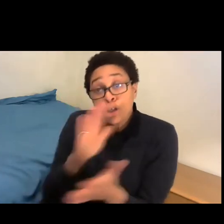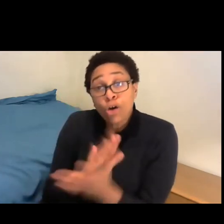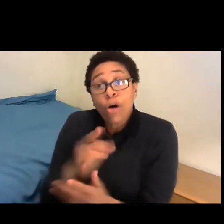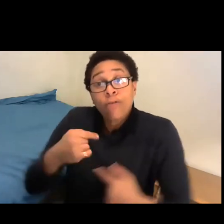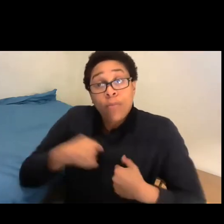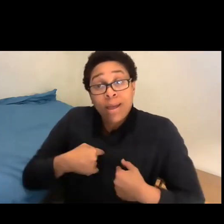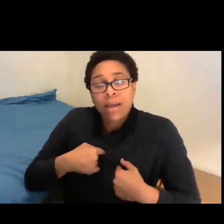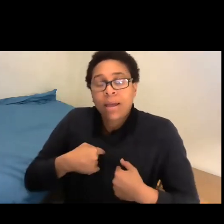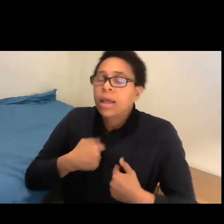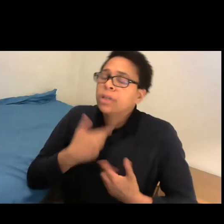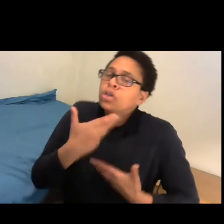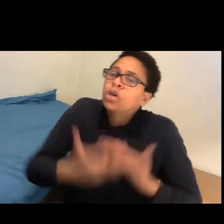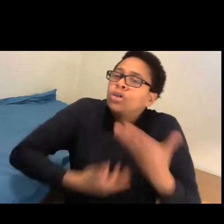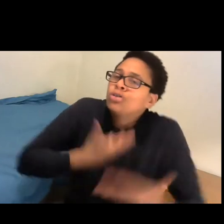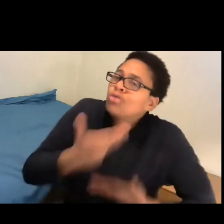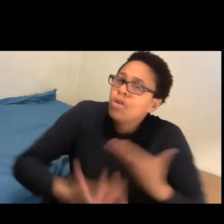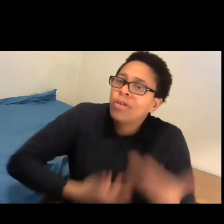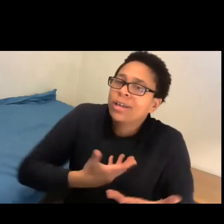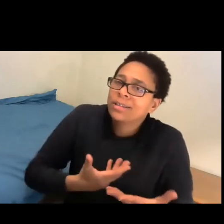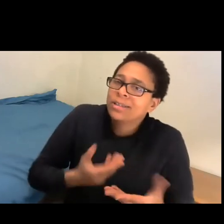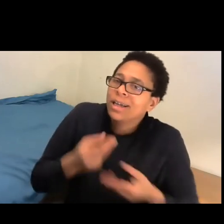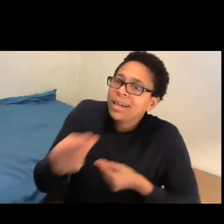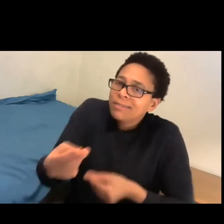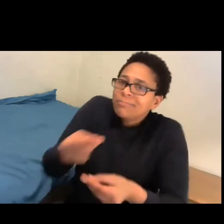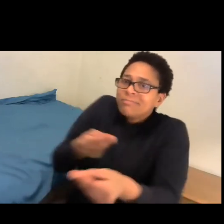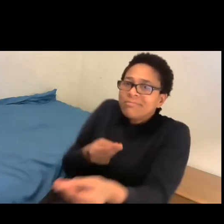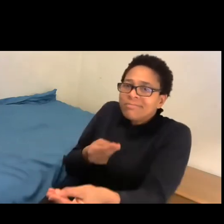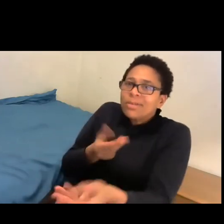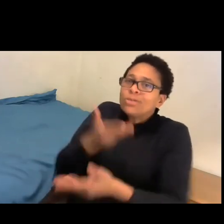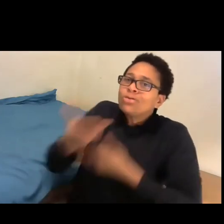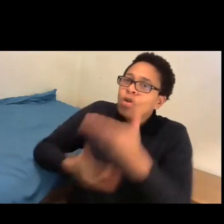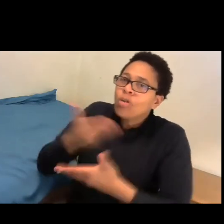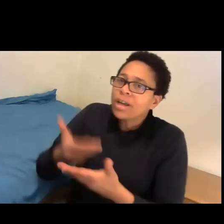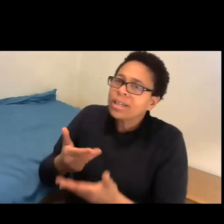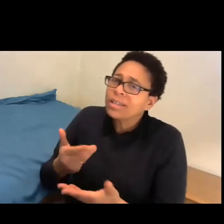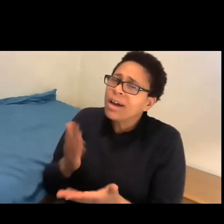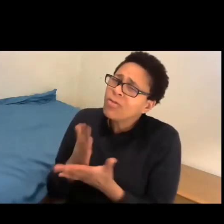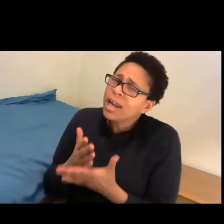sharing stories with people keep being healed through telling stories together.